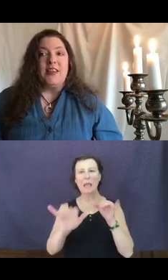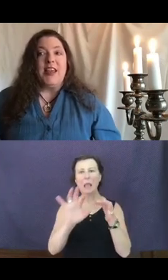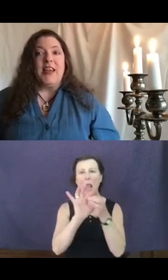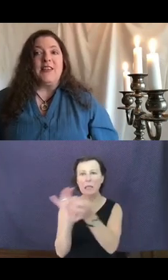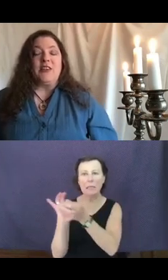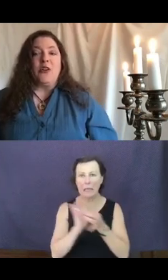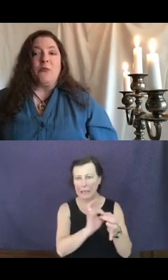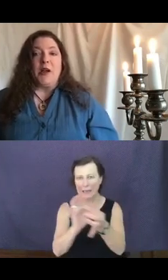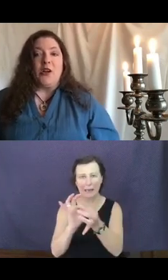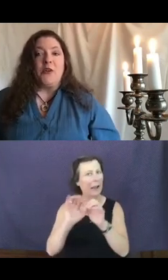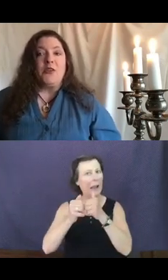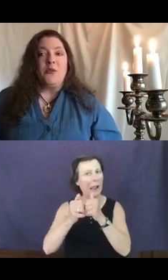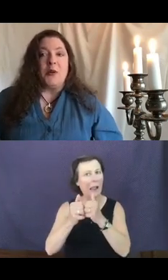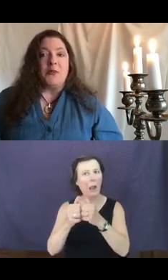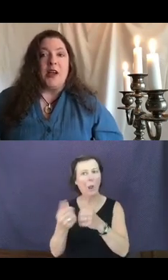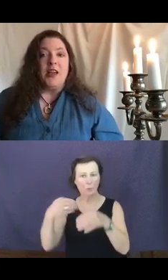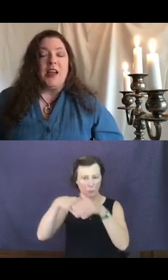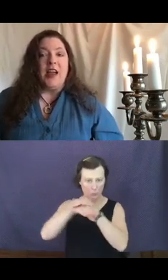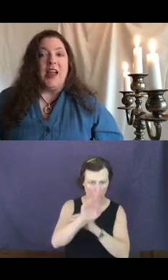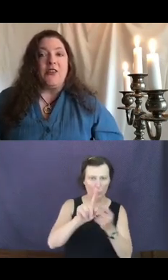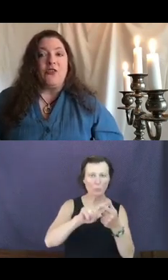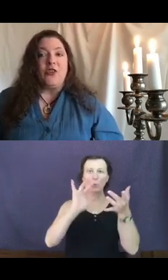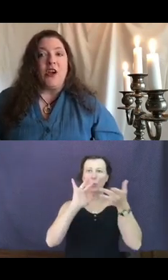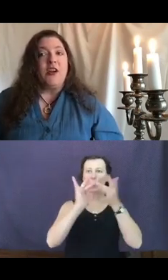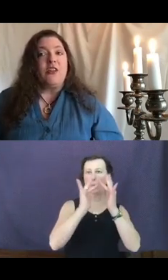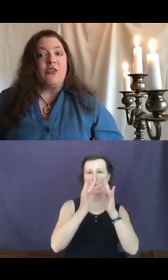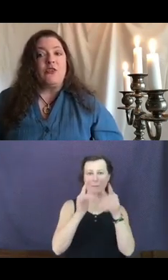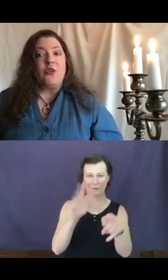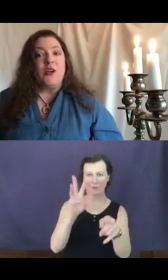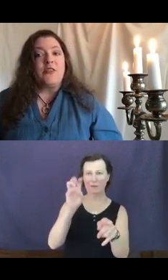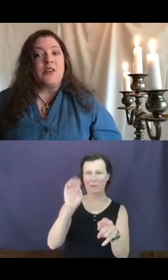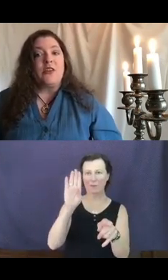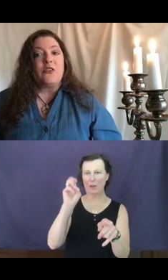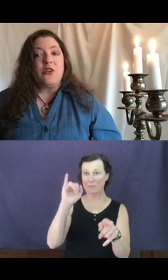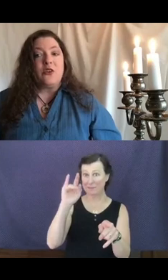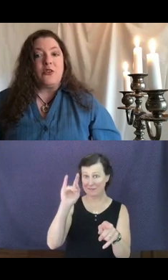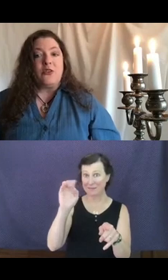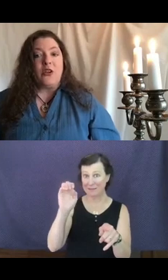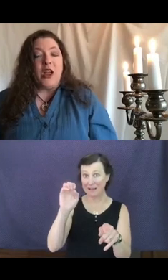is by going to the website and sharing your joys and concerns and